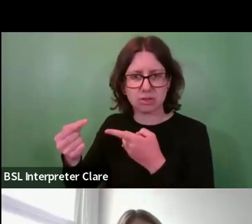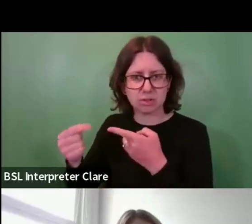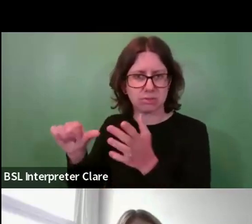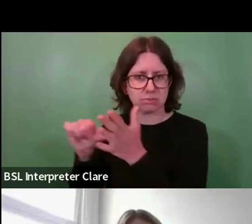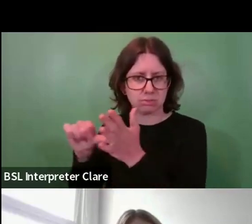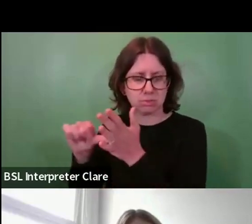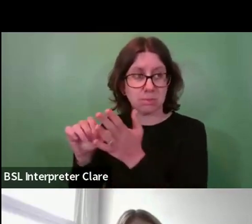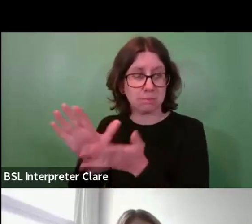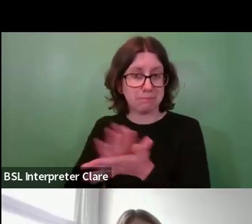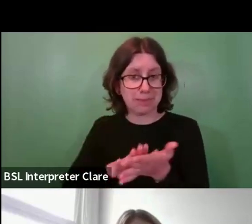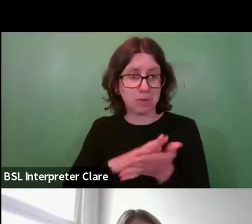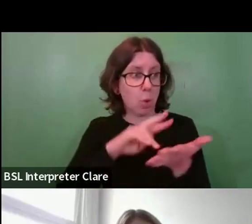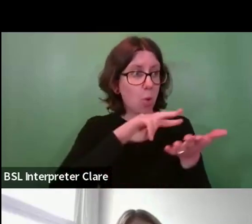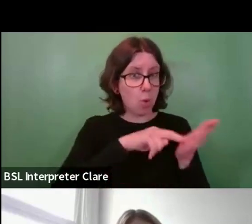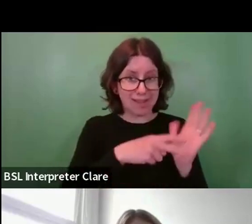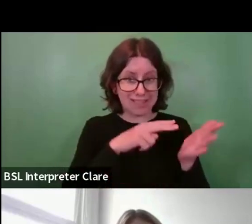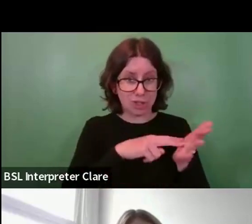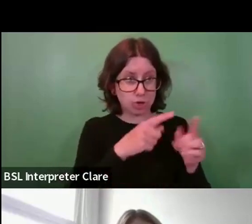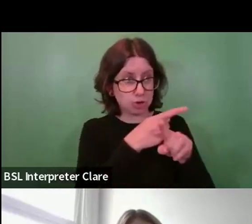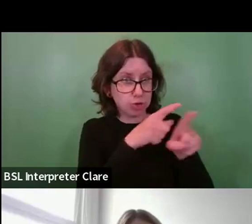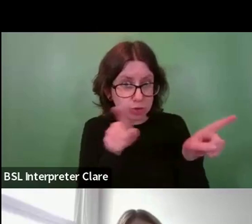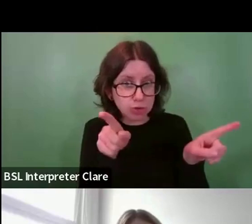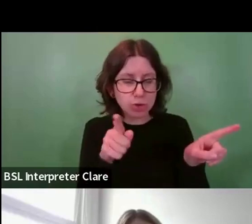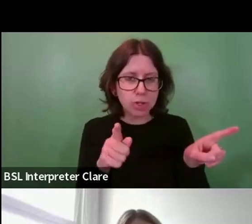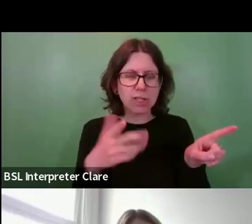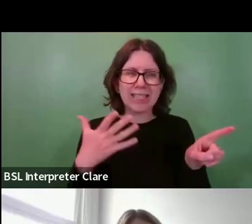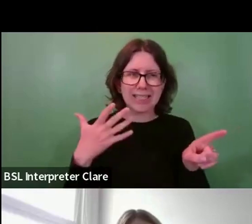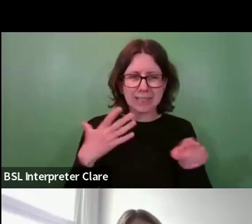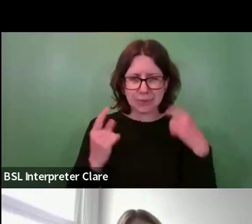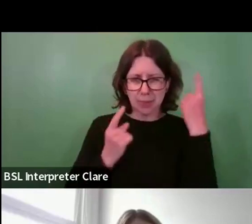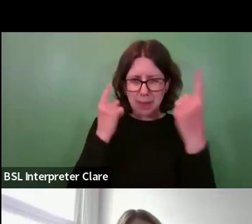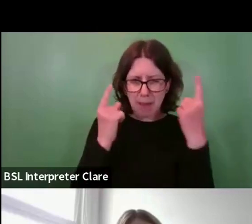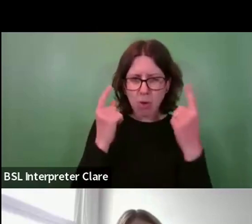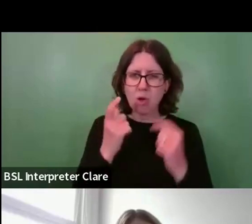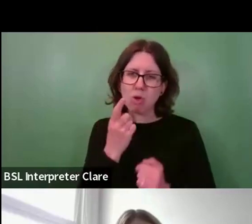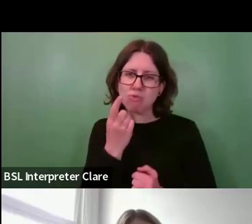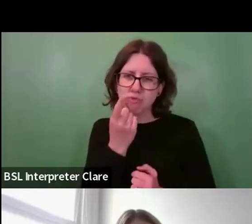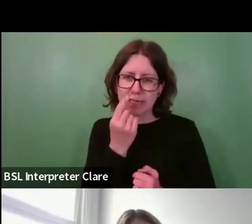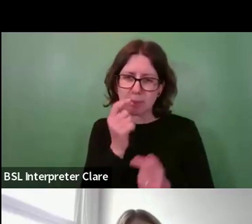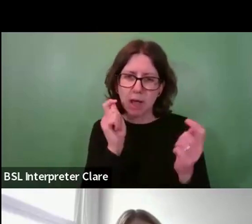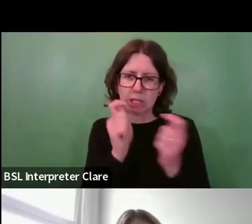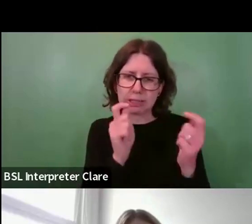consider themselves about what they do in terms of reasonable adjustments because